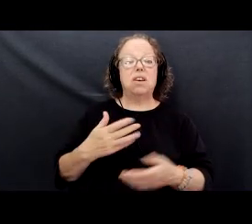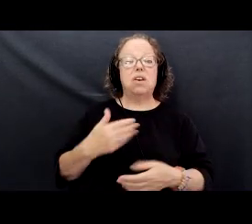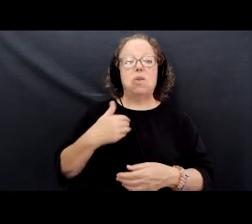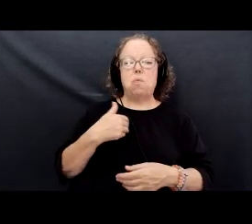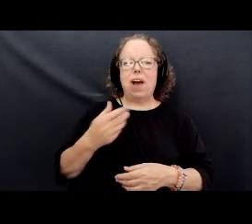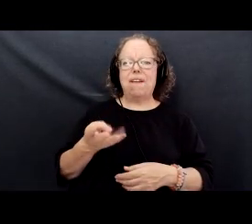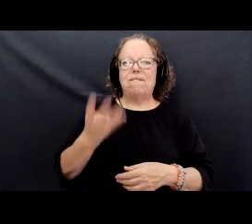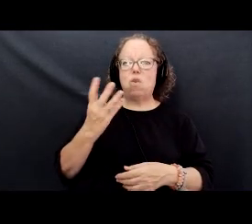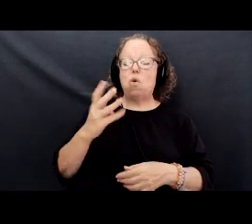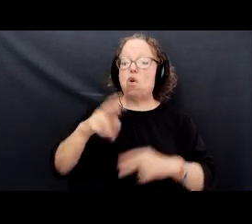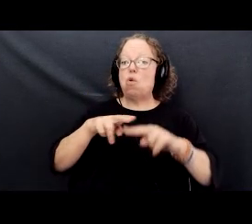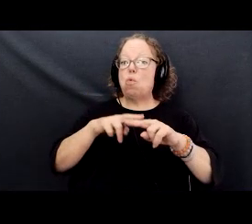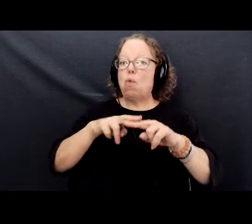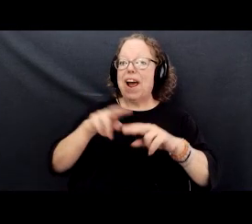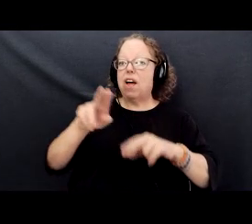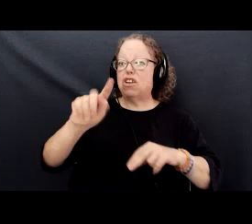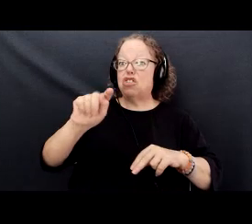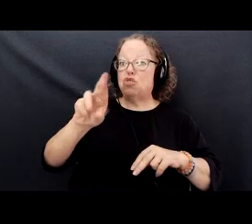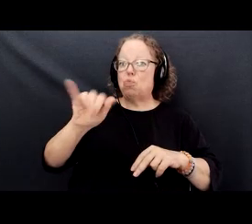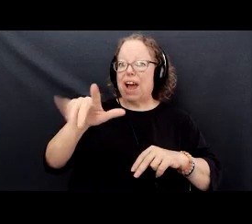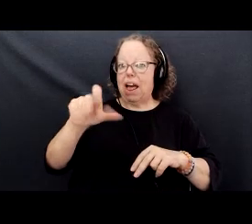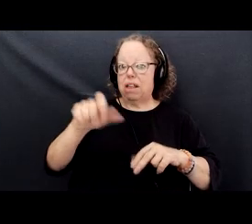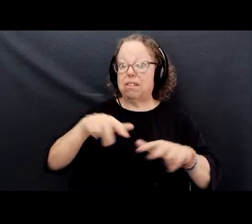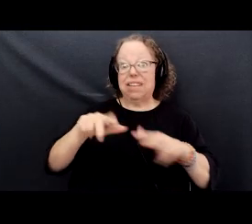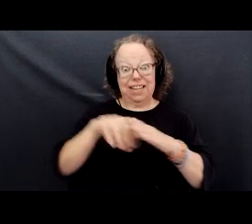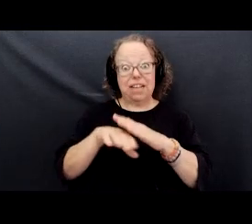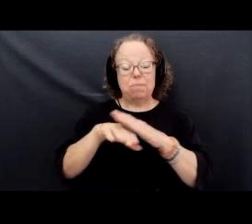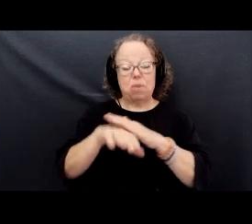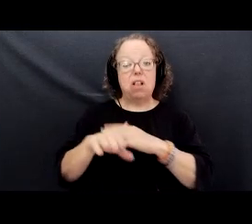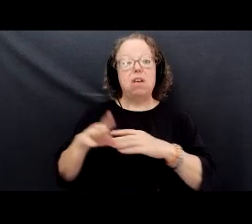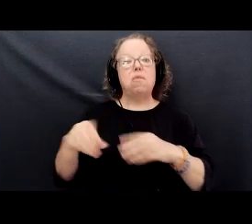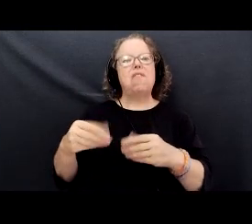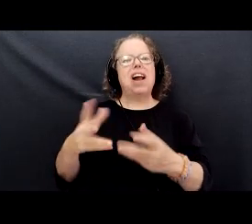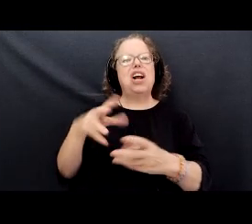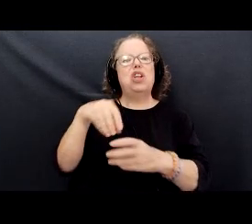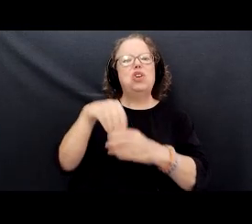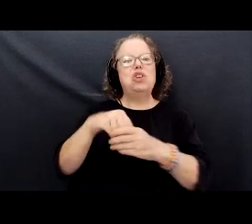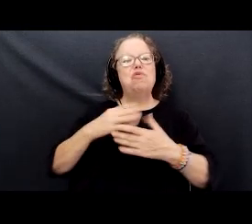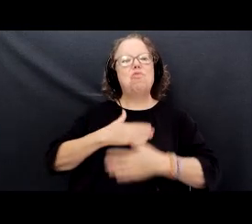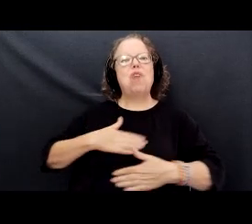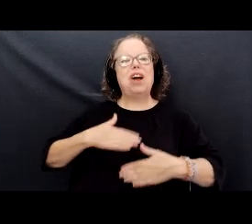rail trails in Vermont and they are accessible providing inclusive recreational opportunities.